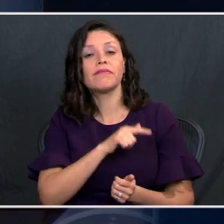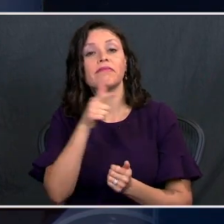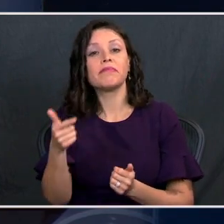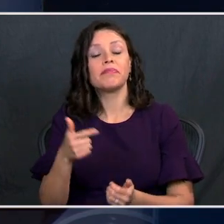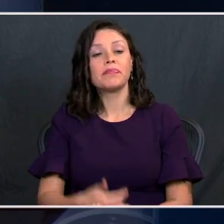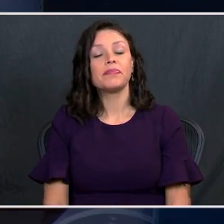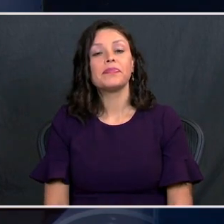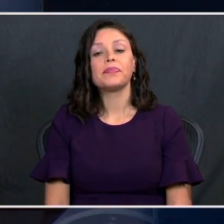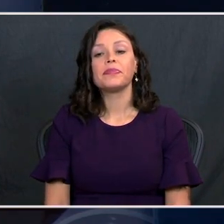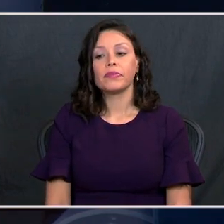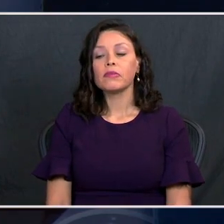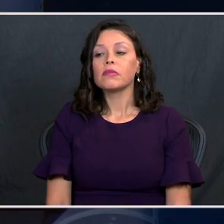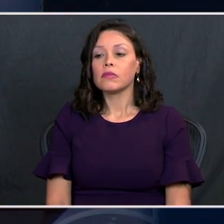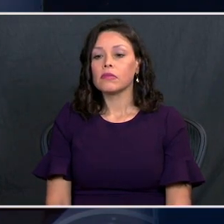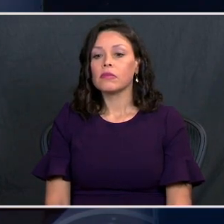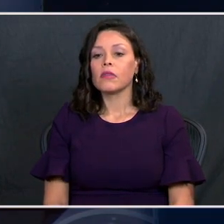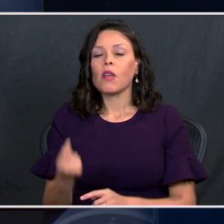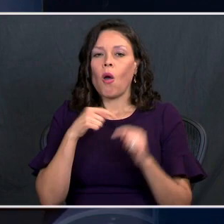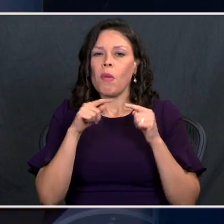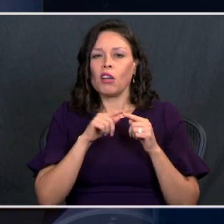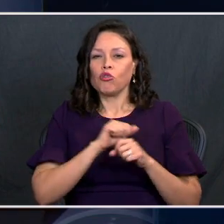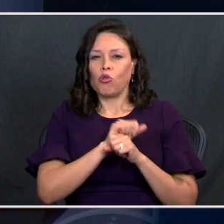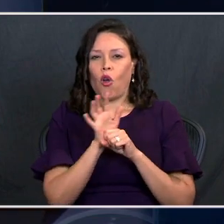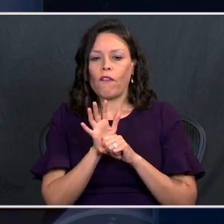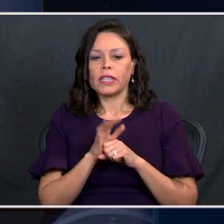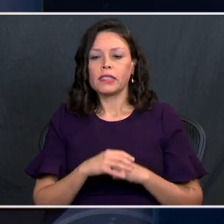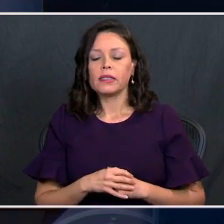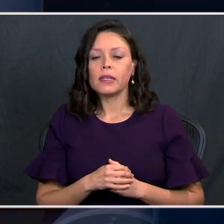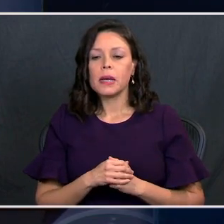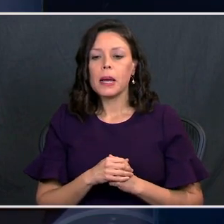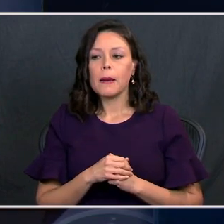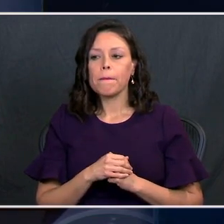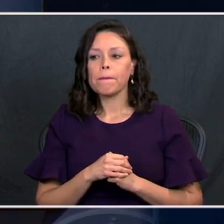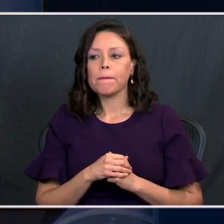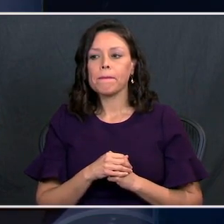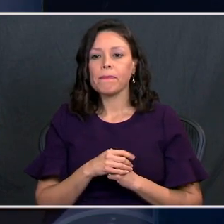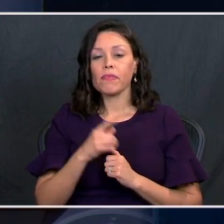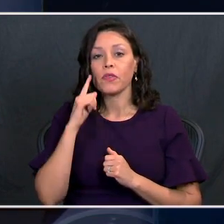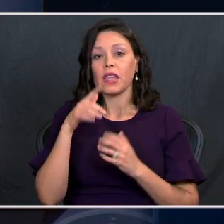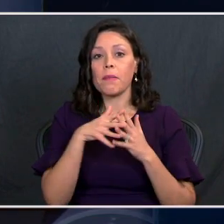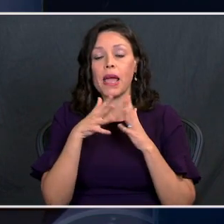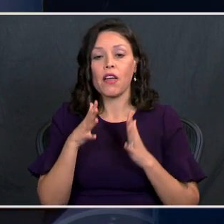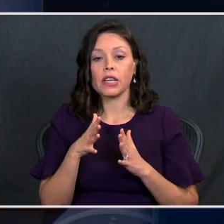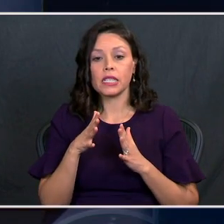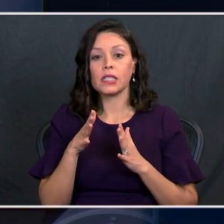The Press: Can I ask a -– going back to COVID: Do you know when Americans will be able to be widely vaccinated?